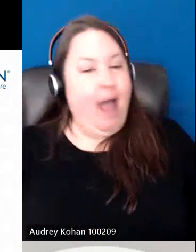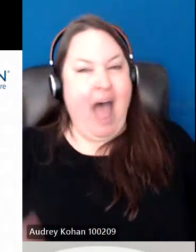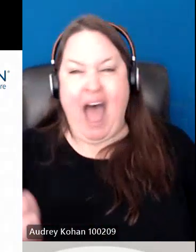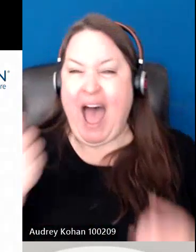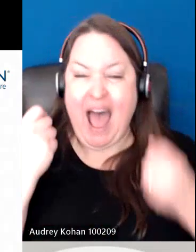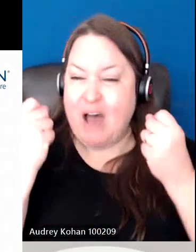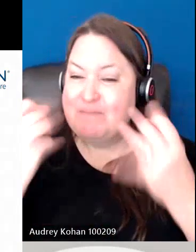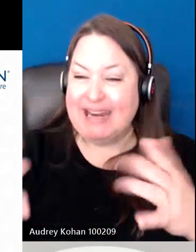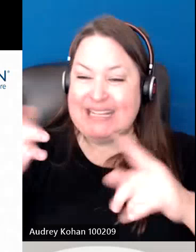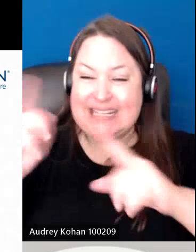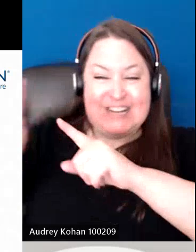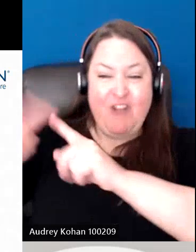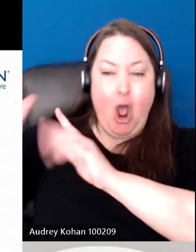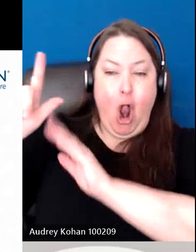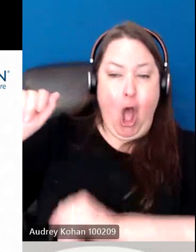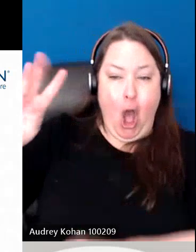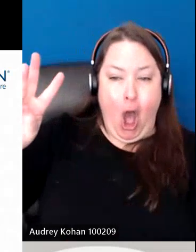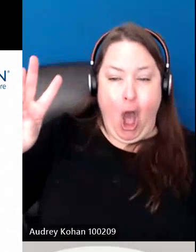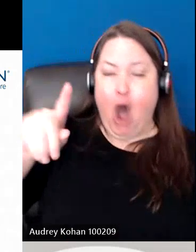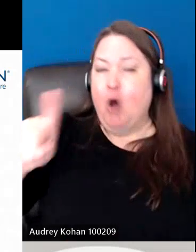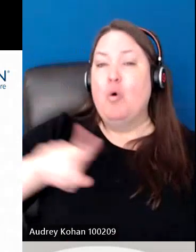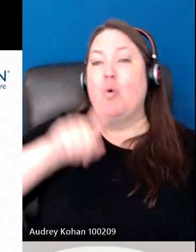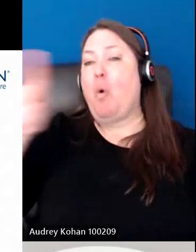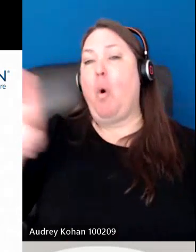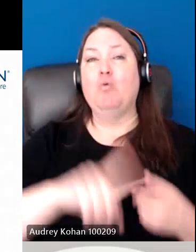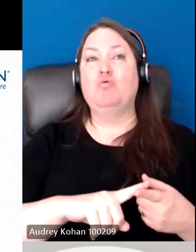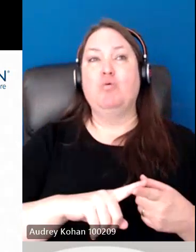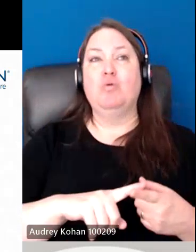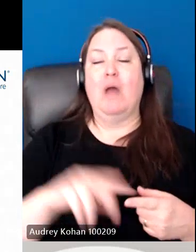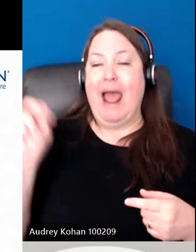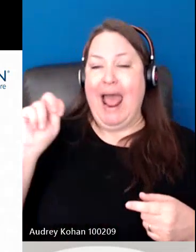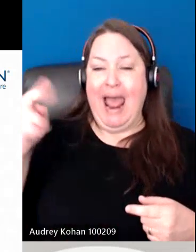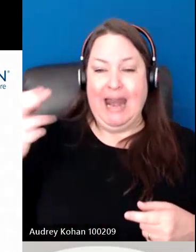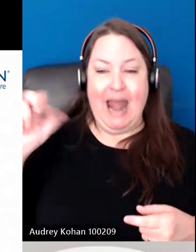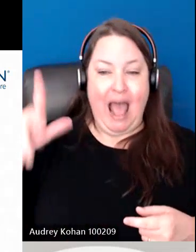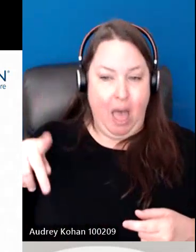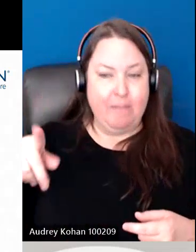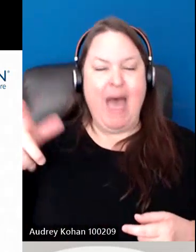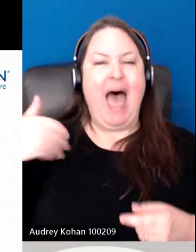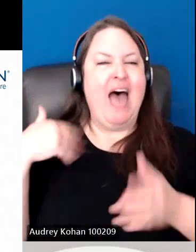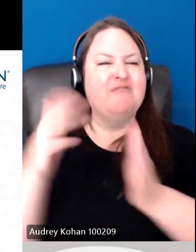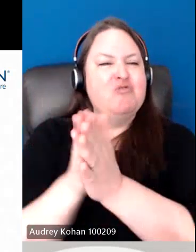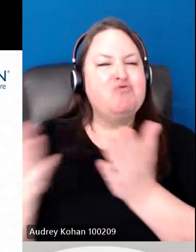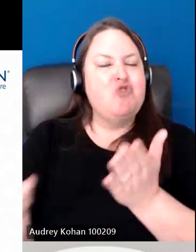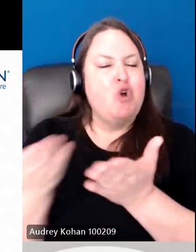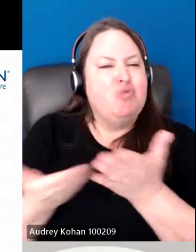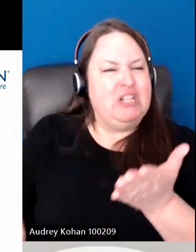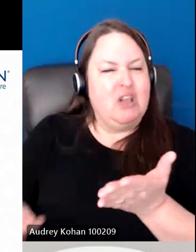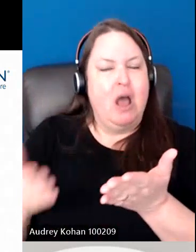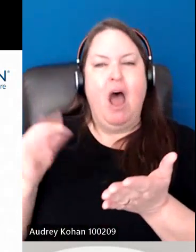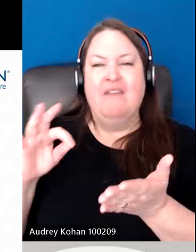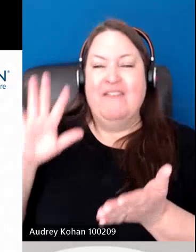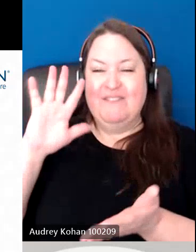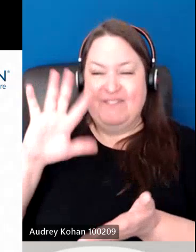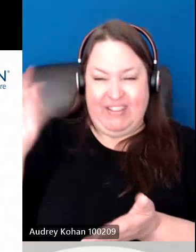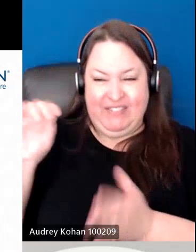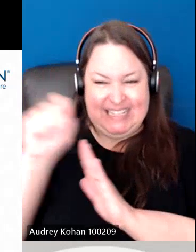different laws you can go to um inhelp which has a book of uh resources of 50 states and every state